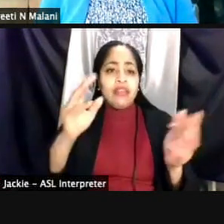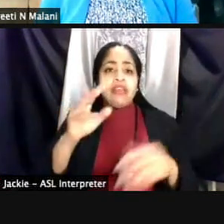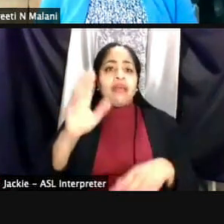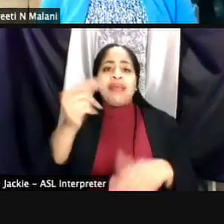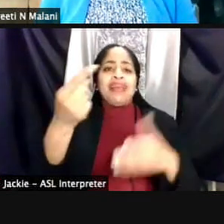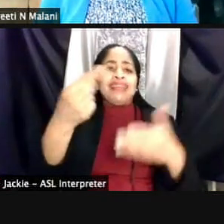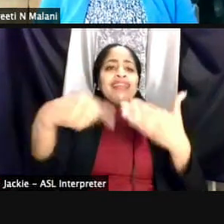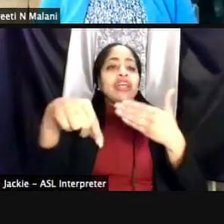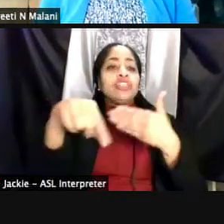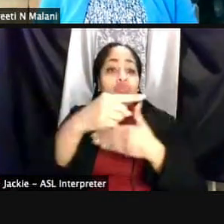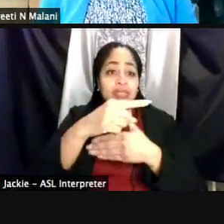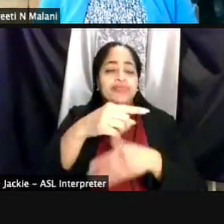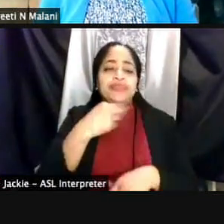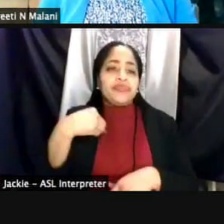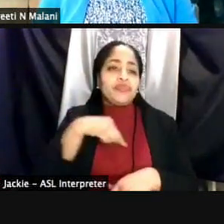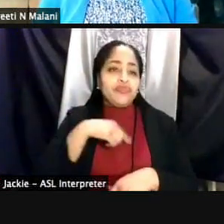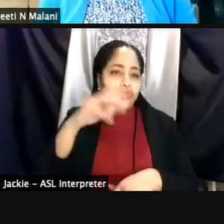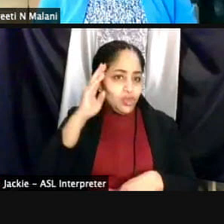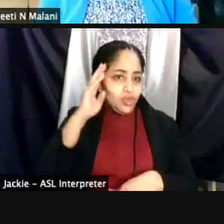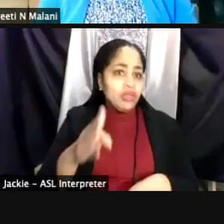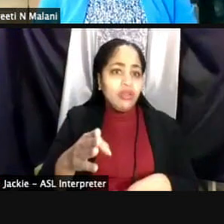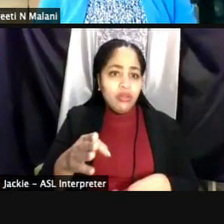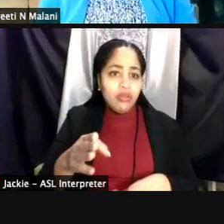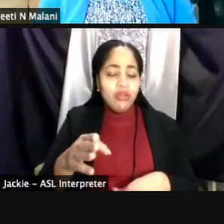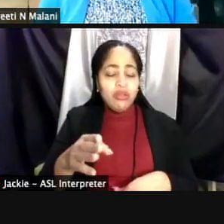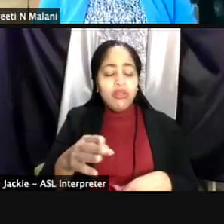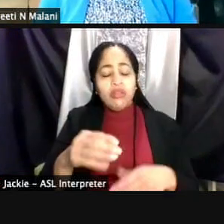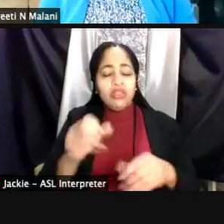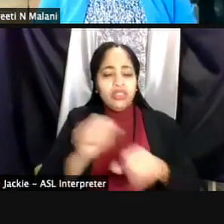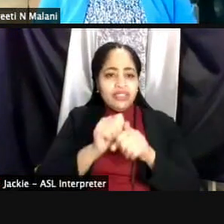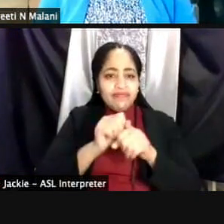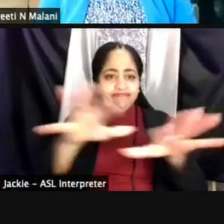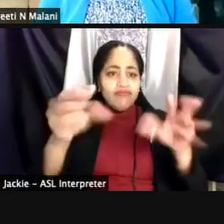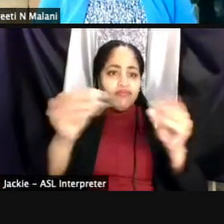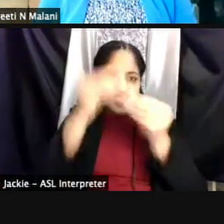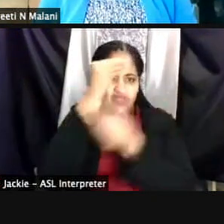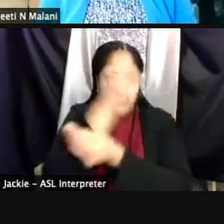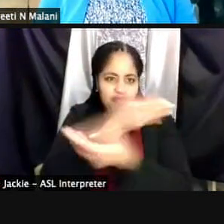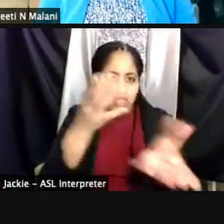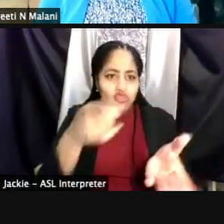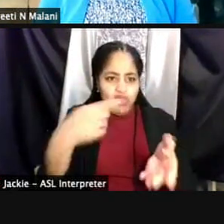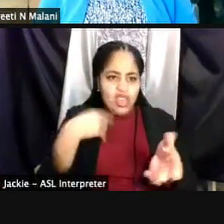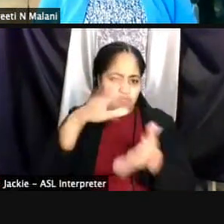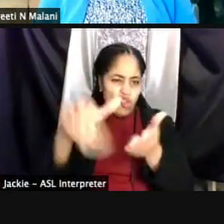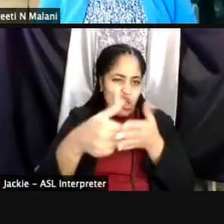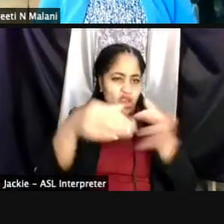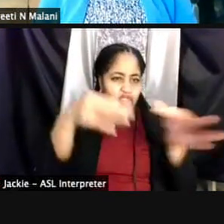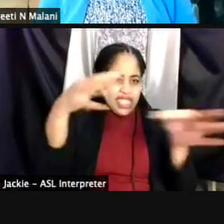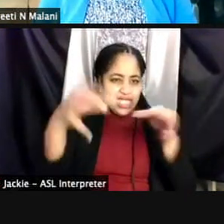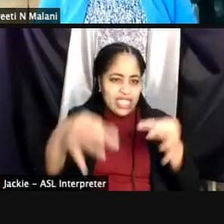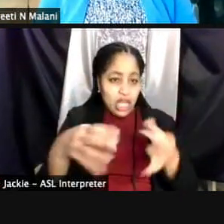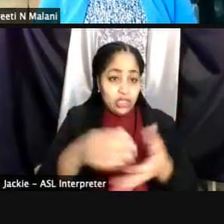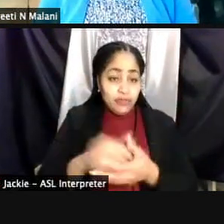And we will certainly send out additional communication so that you have all of the details. The other new resource